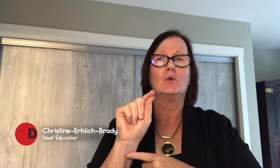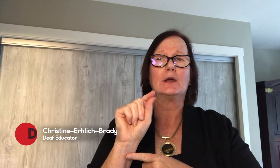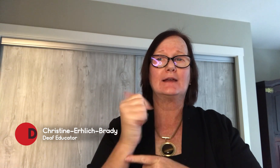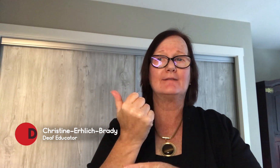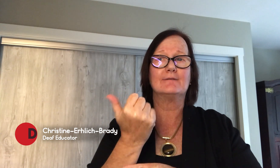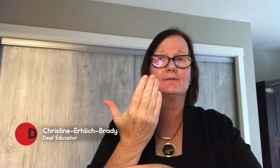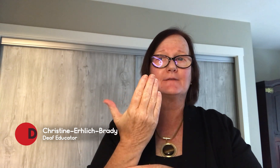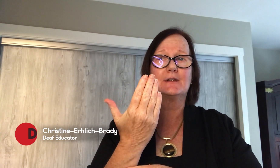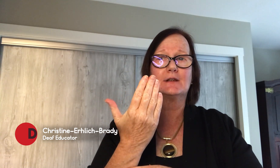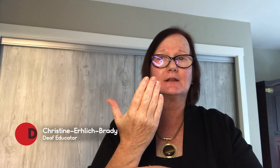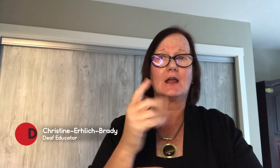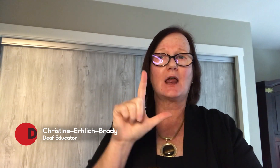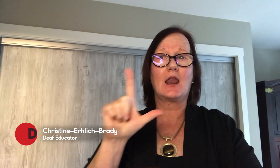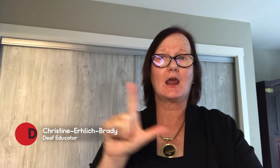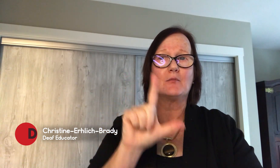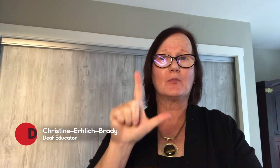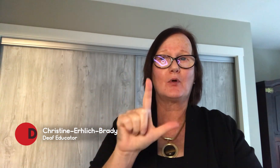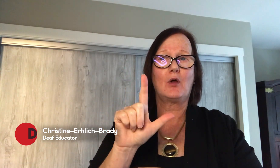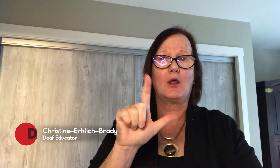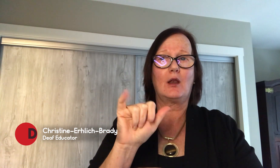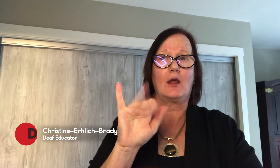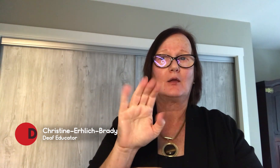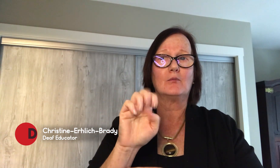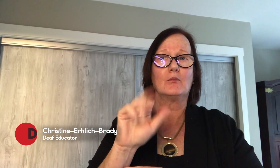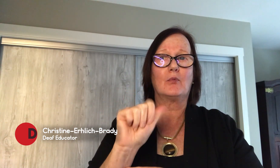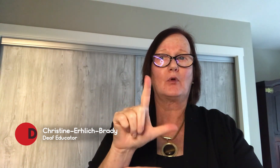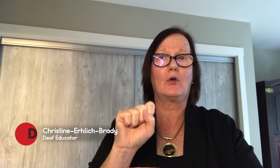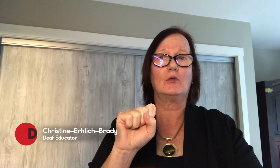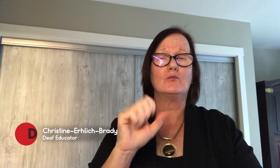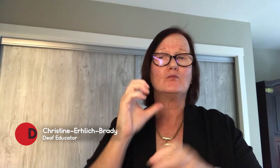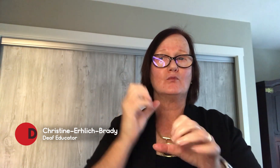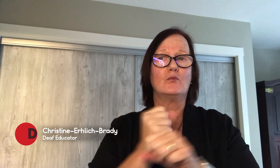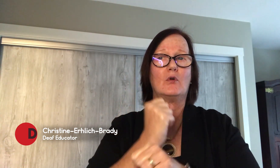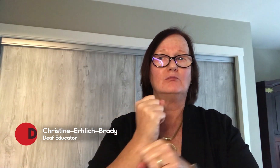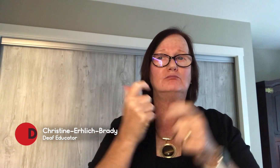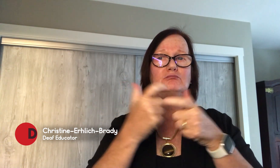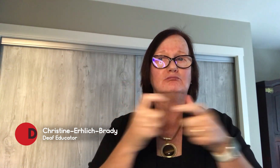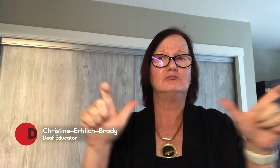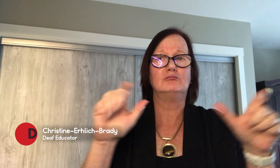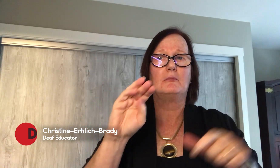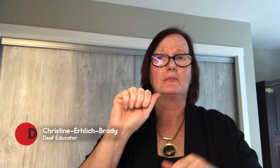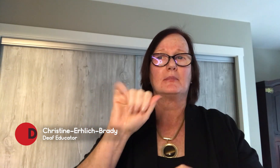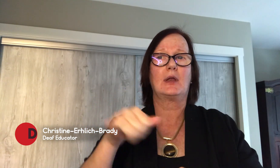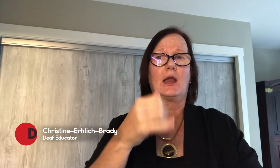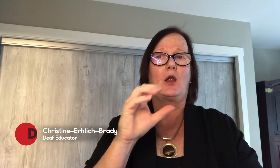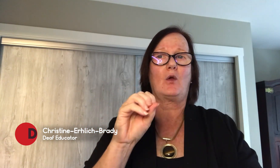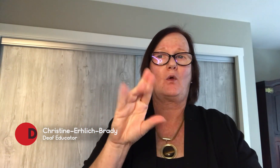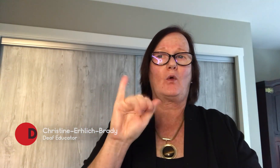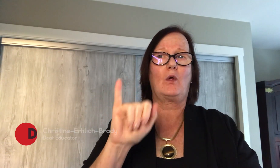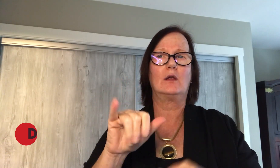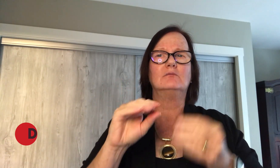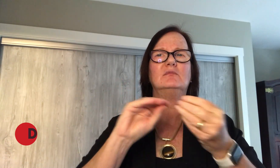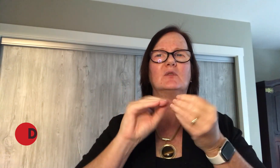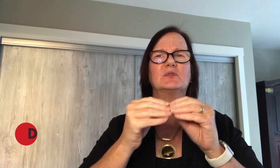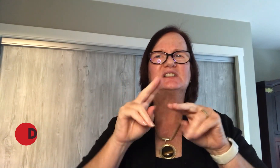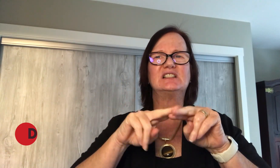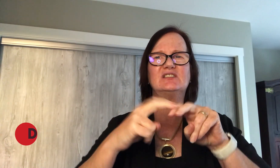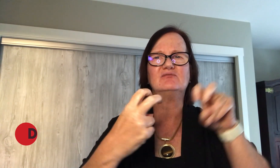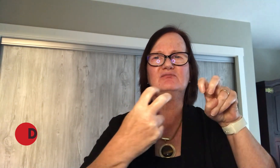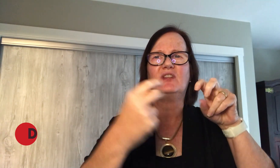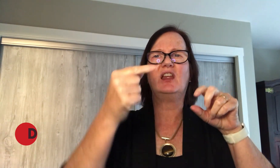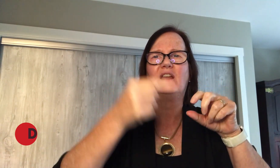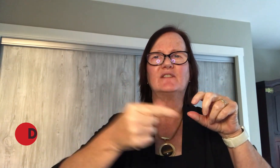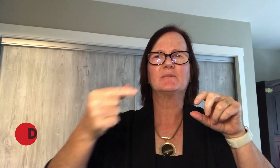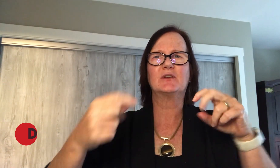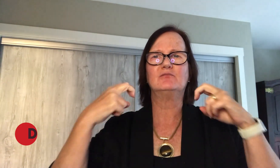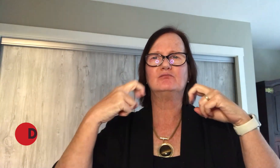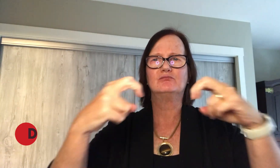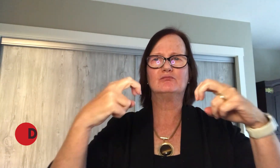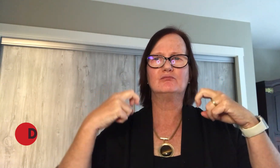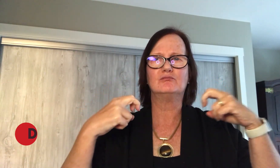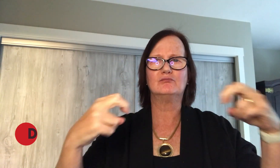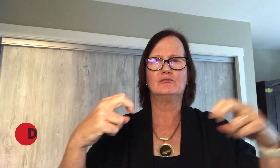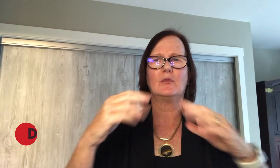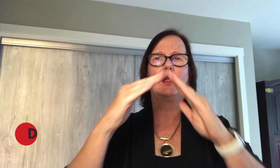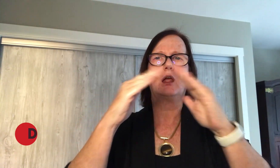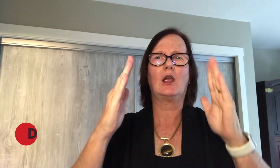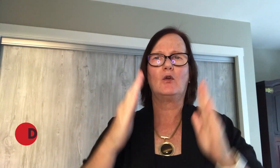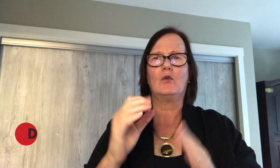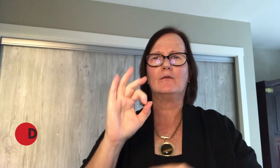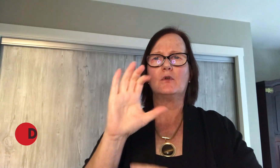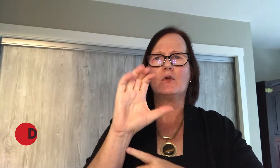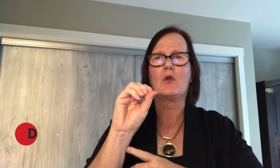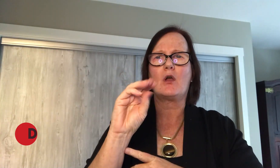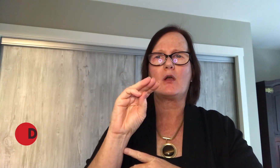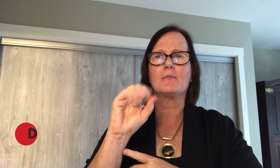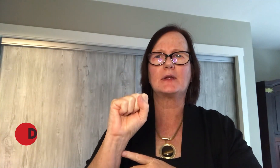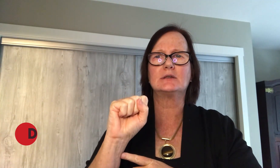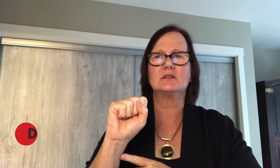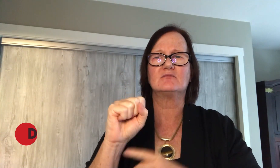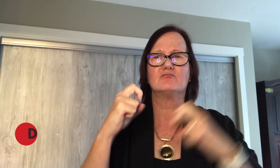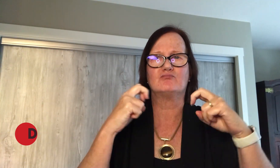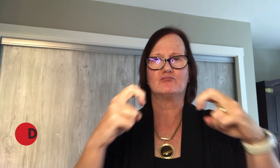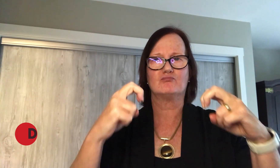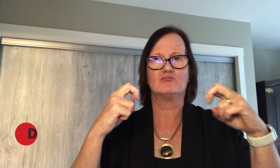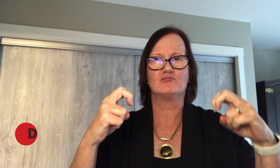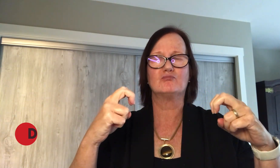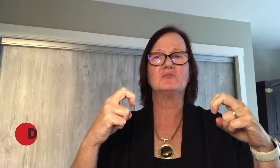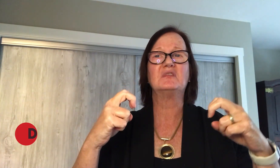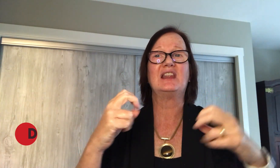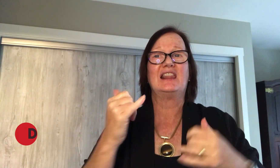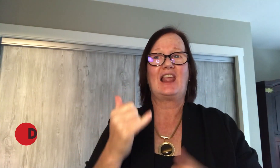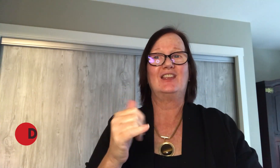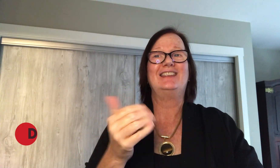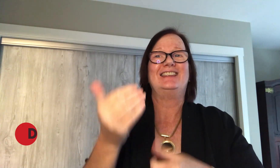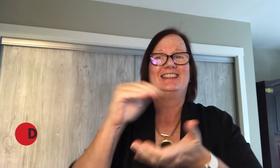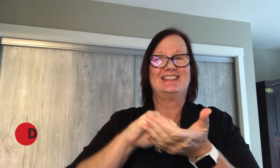In 2015, the Liberals won a majority of seats in the House of Commons.